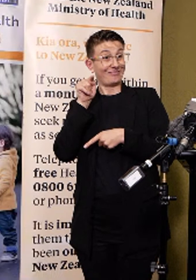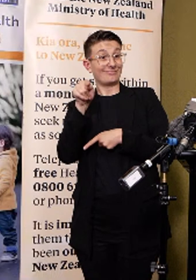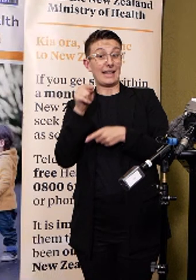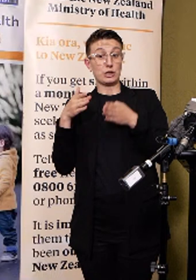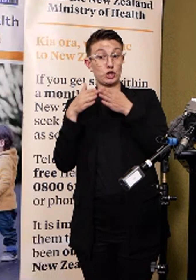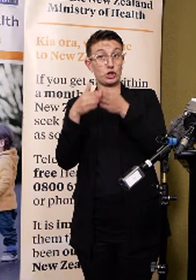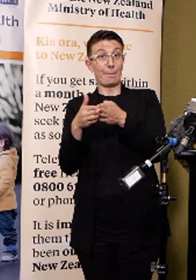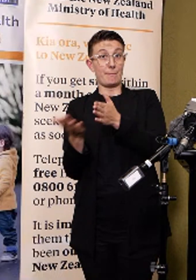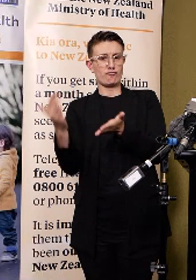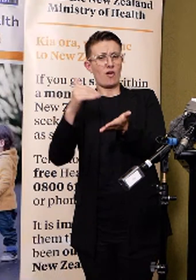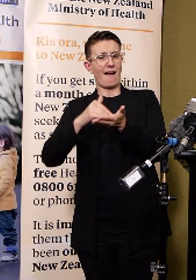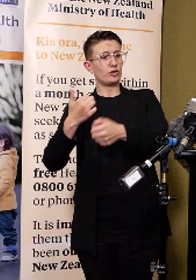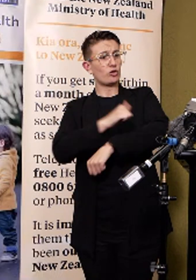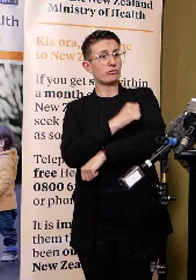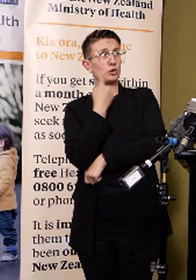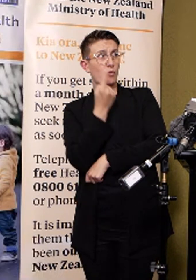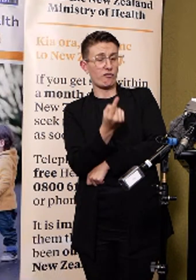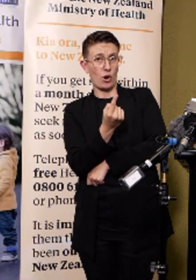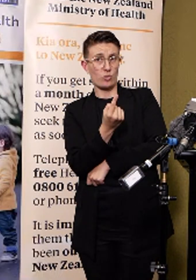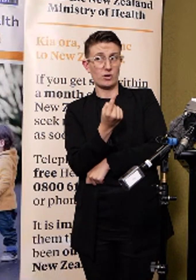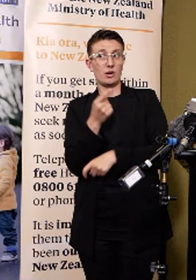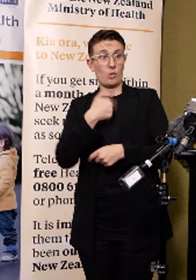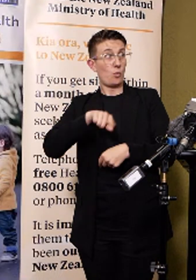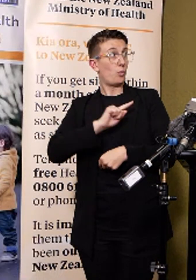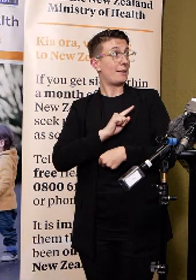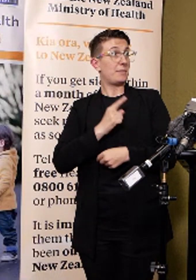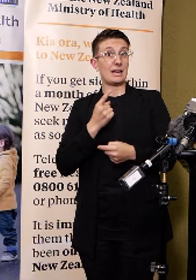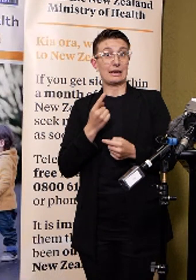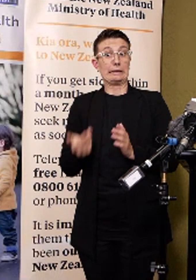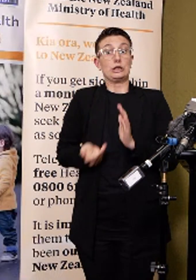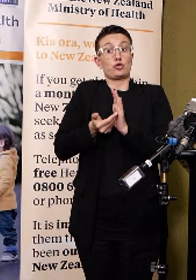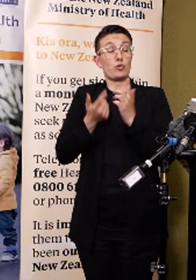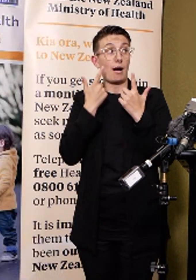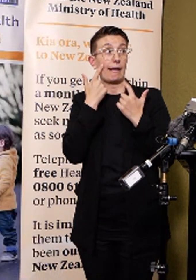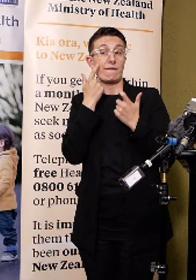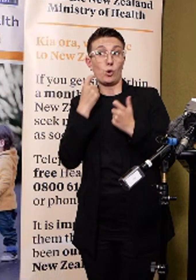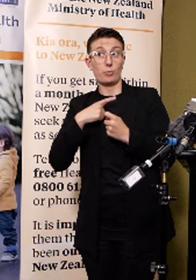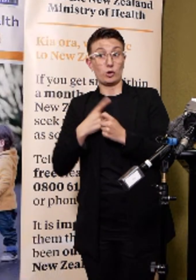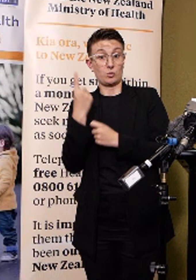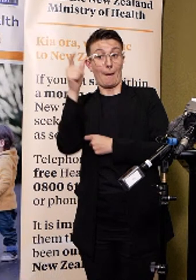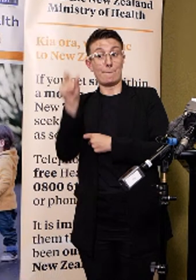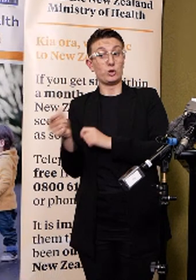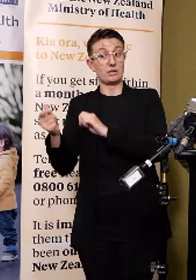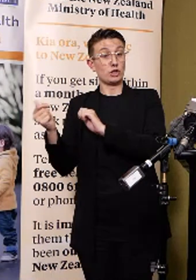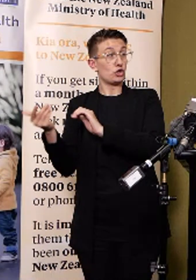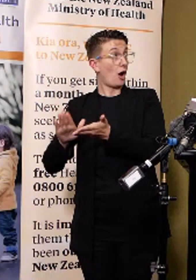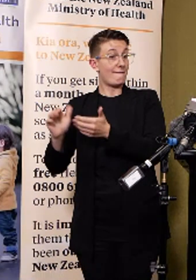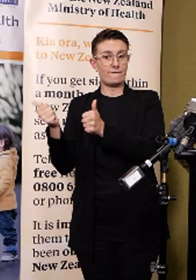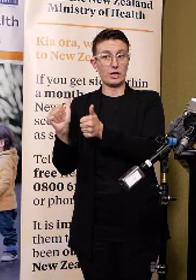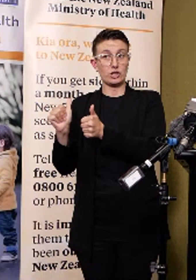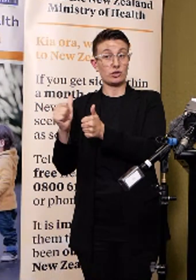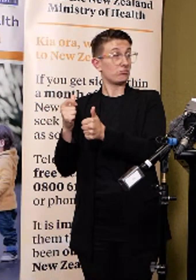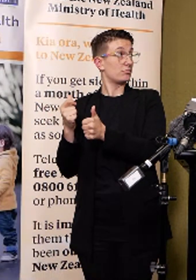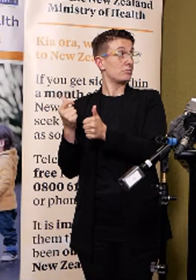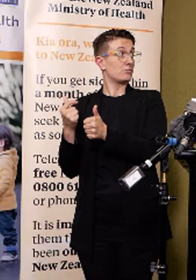tomorrow, the Voyager of the Sea, given that one of the passengers died of flu-like symptoms? Well, we will be expecting that the doctor--